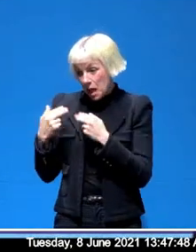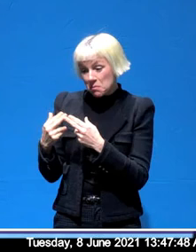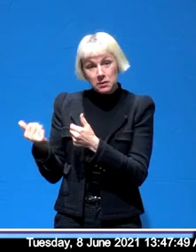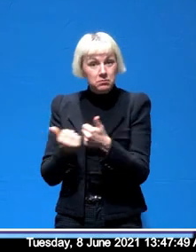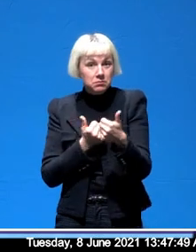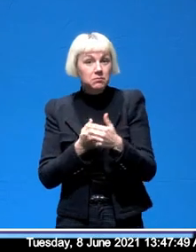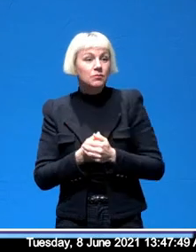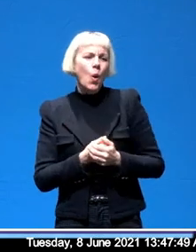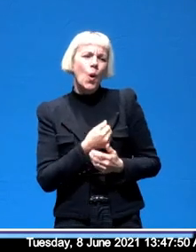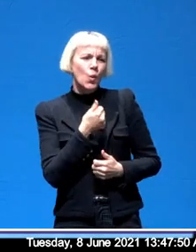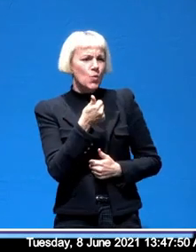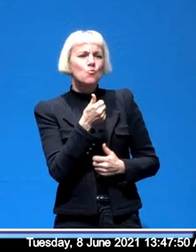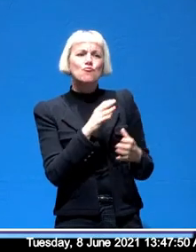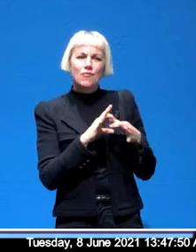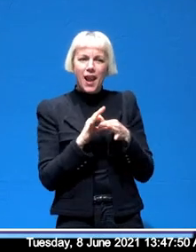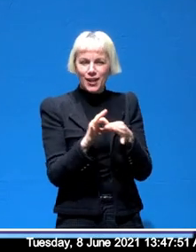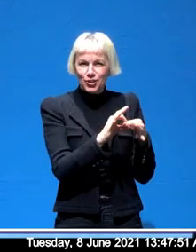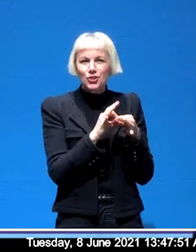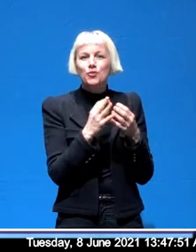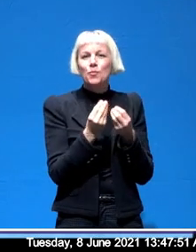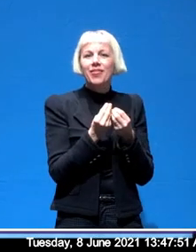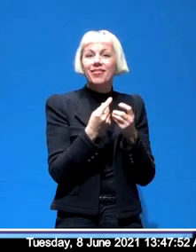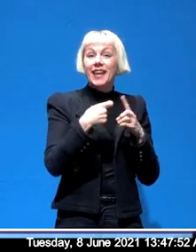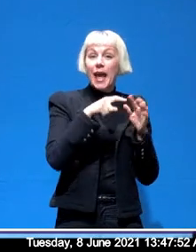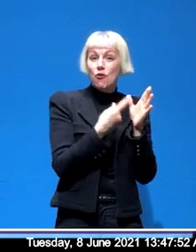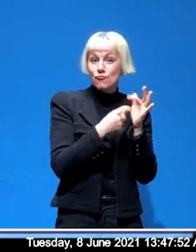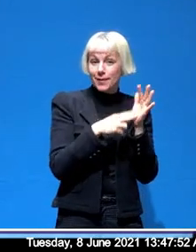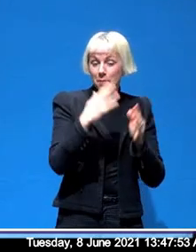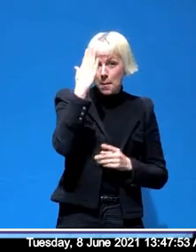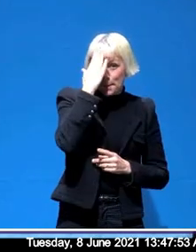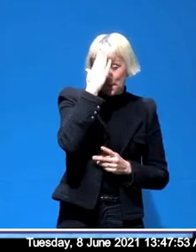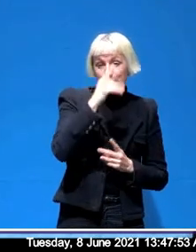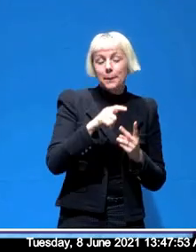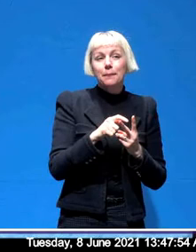I had a good relationship with Karen and she could easily talk to me